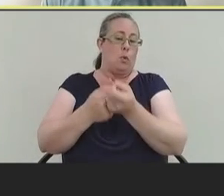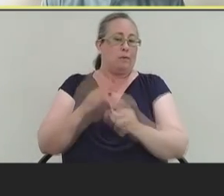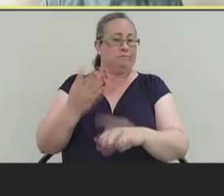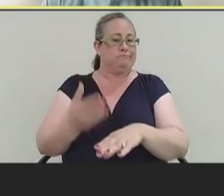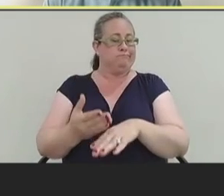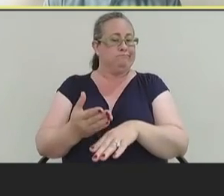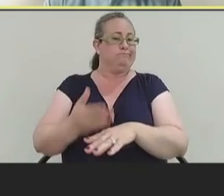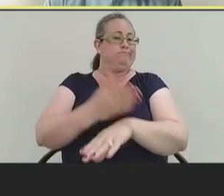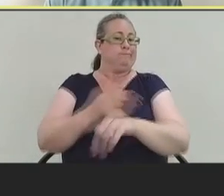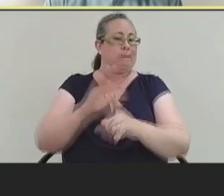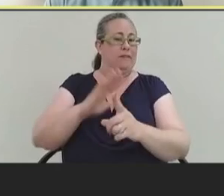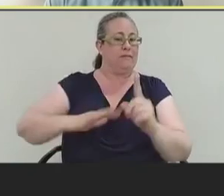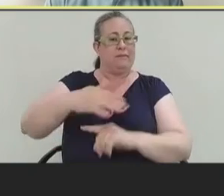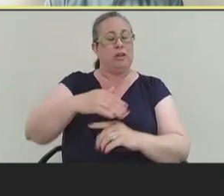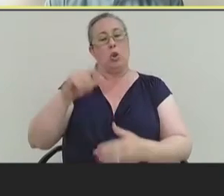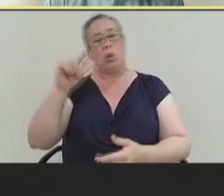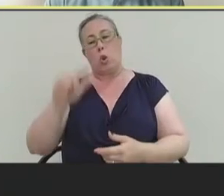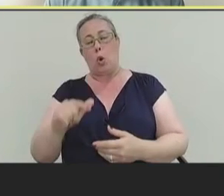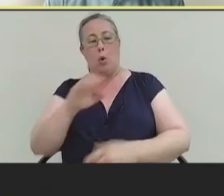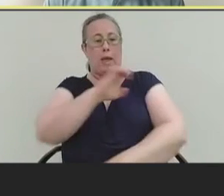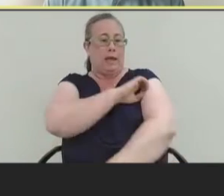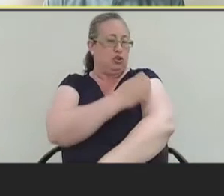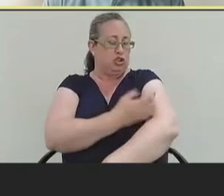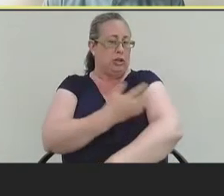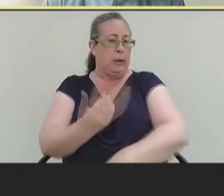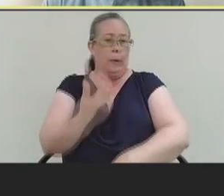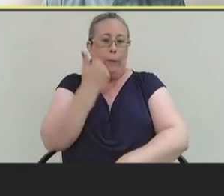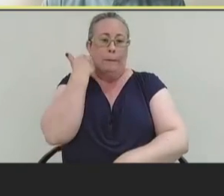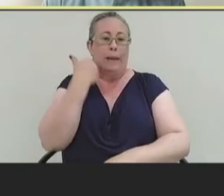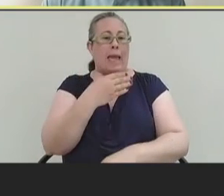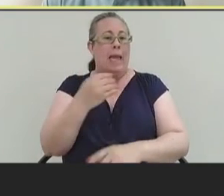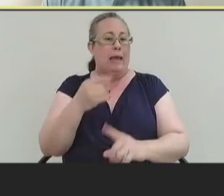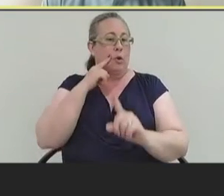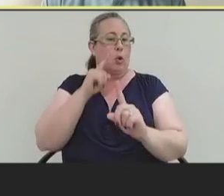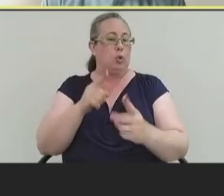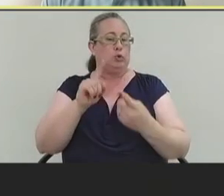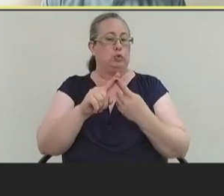lower energy consumption, and goals towards zero emissions.